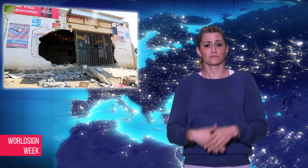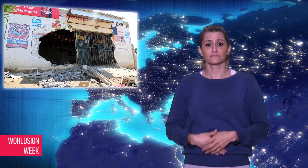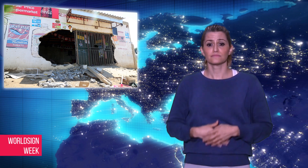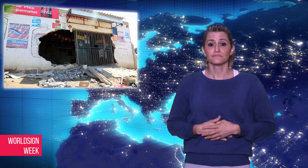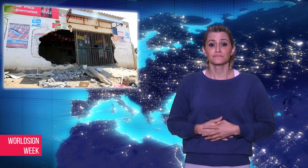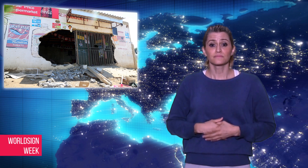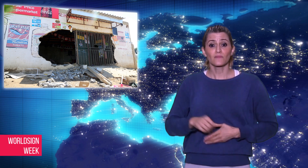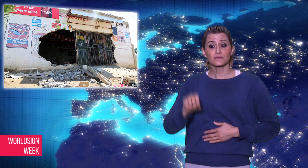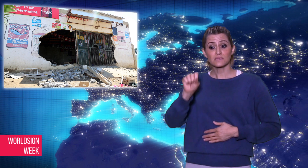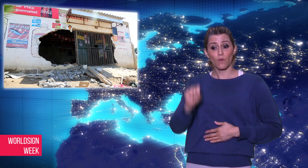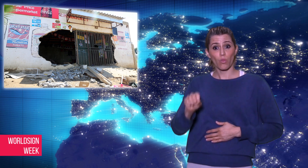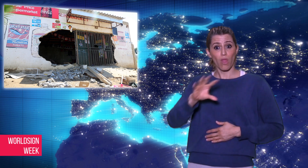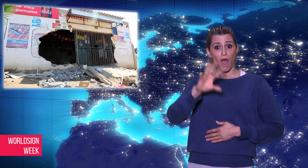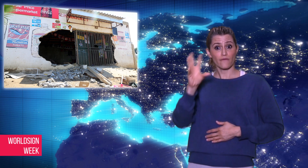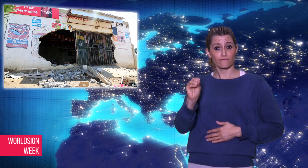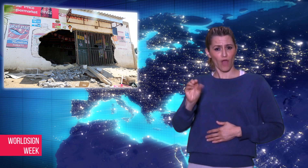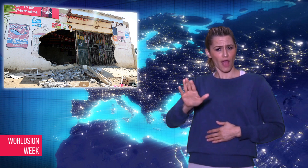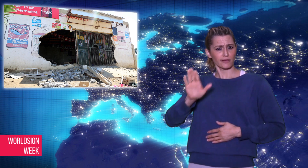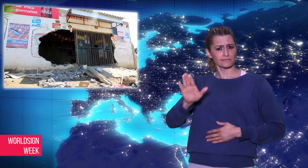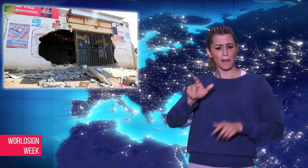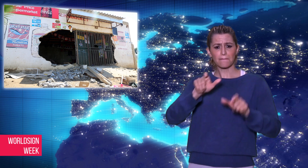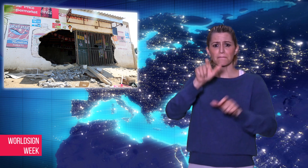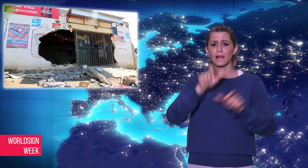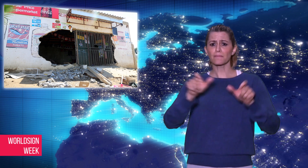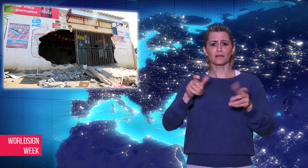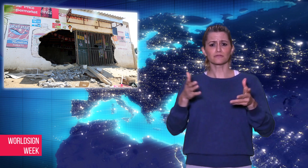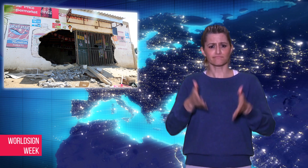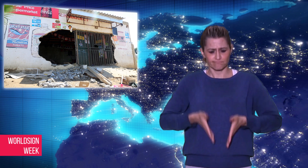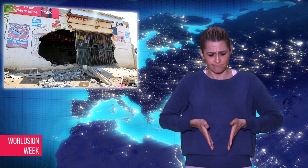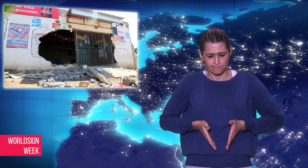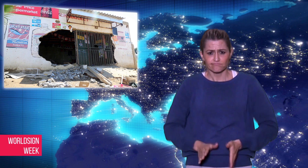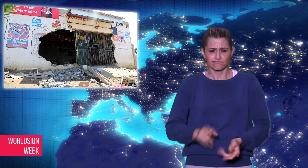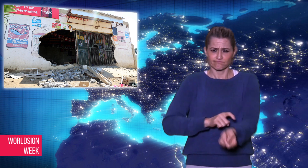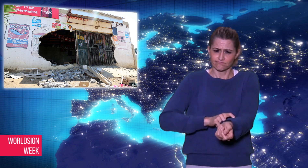strangers and foreigners.